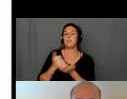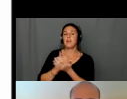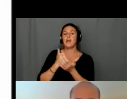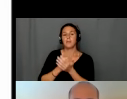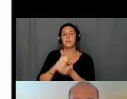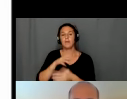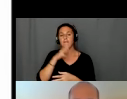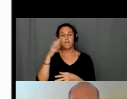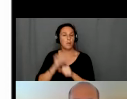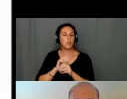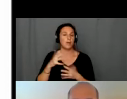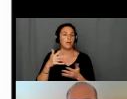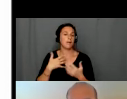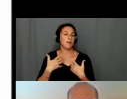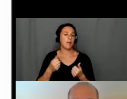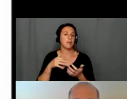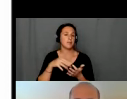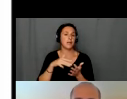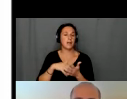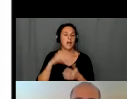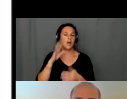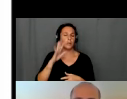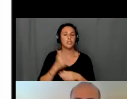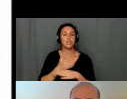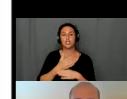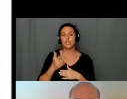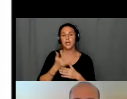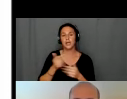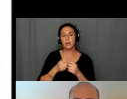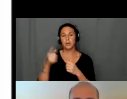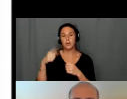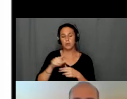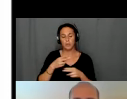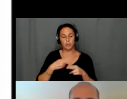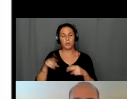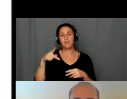So i'll share right now just a brief profile of California.